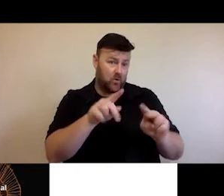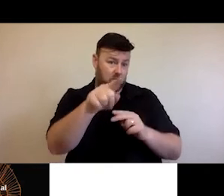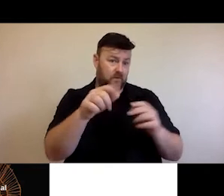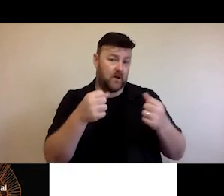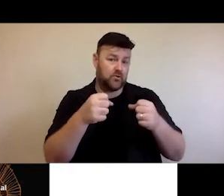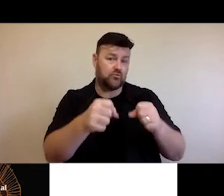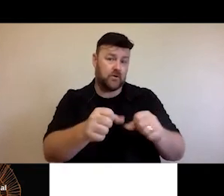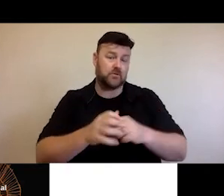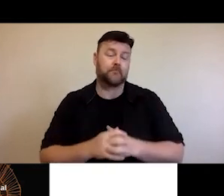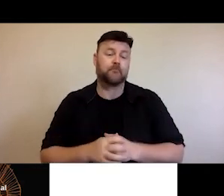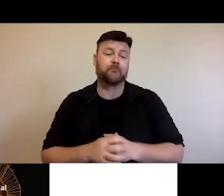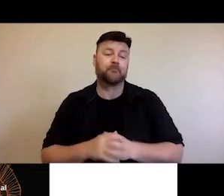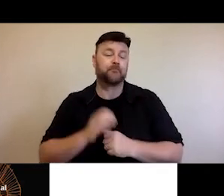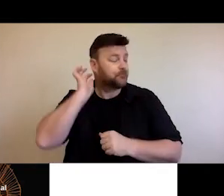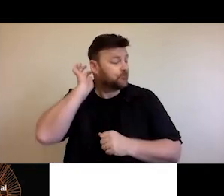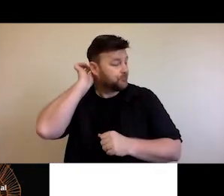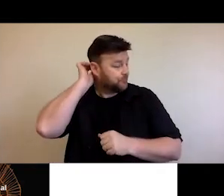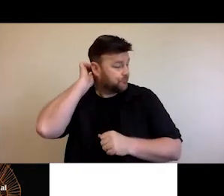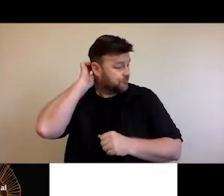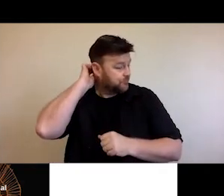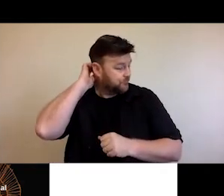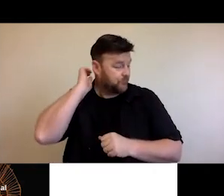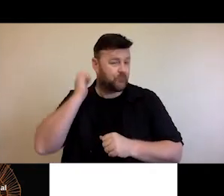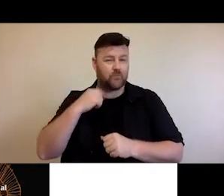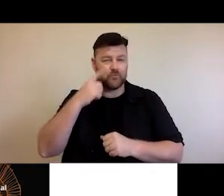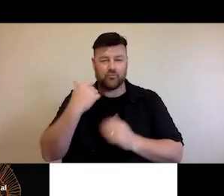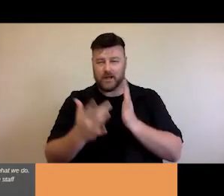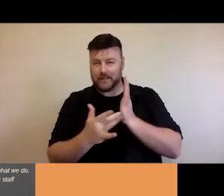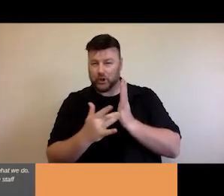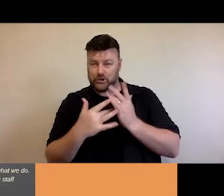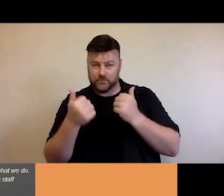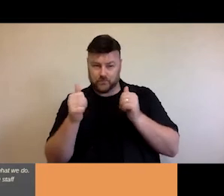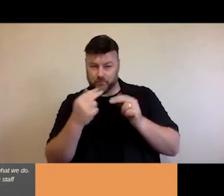I'm going to see if I can help the technology help me a little bit further.